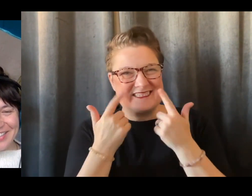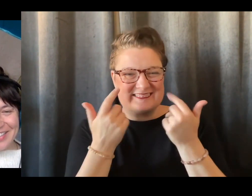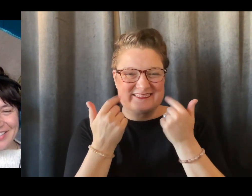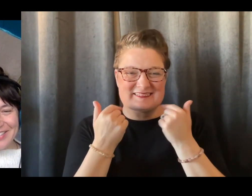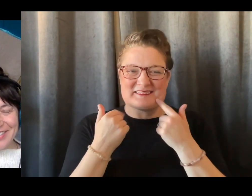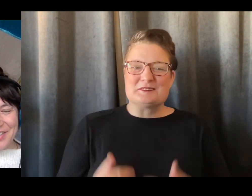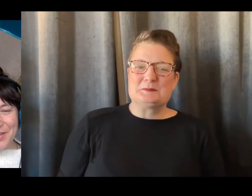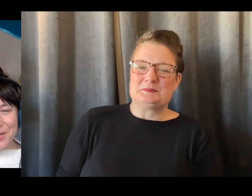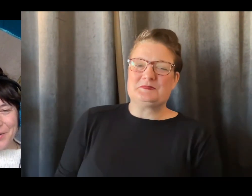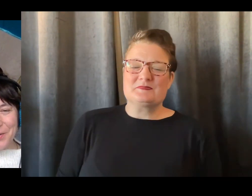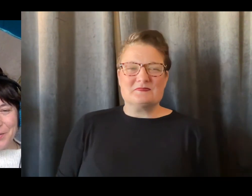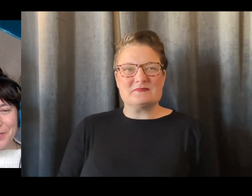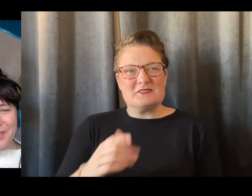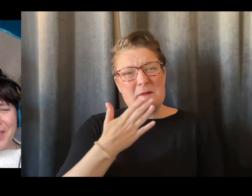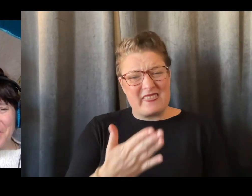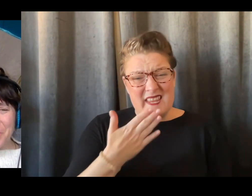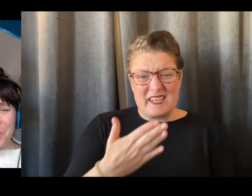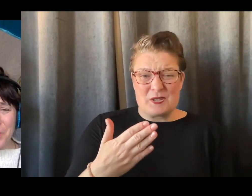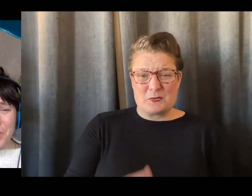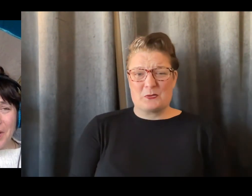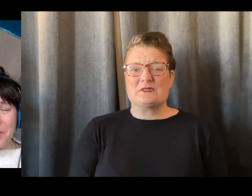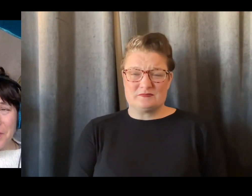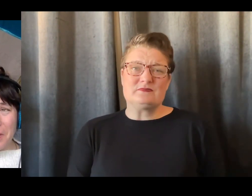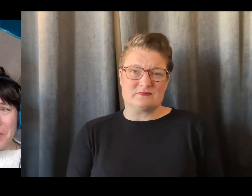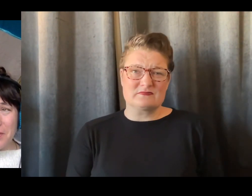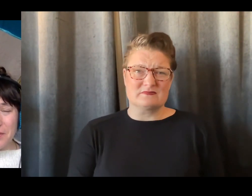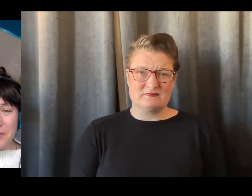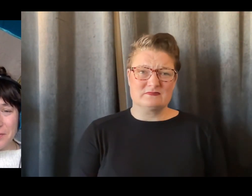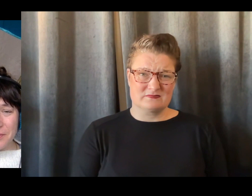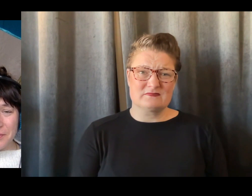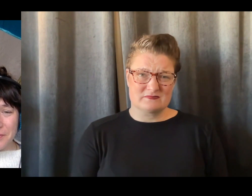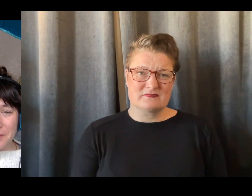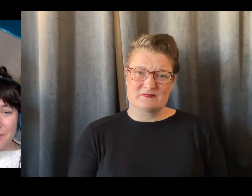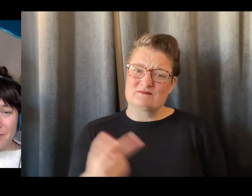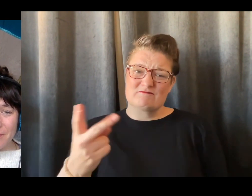Jna: You two are very precious people. We're lucky to have you. Yeah.